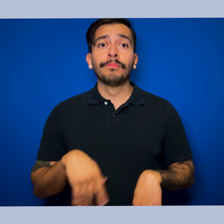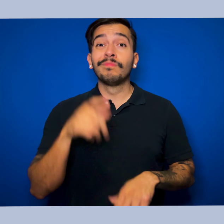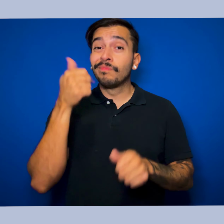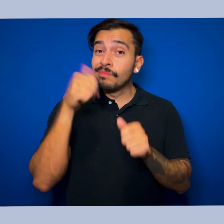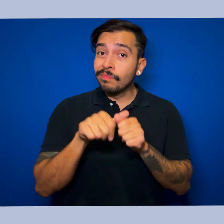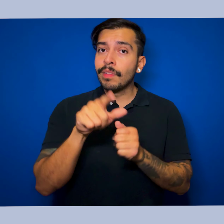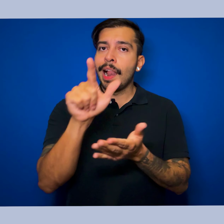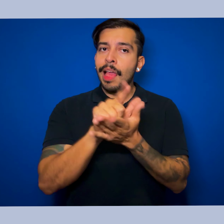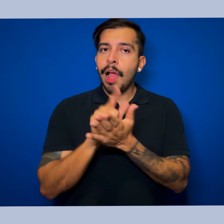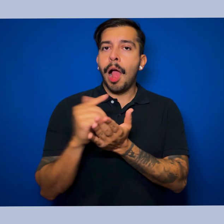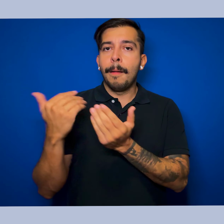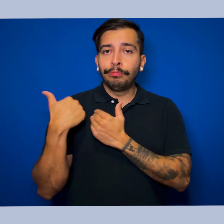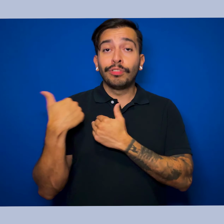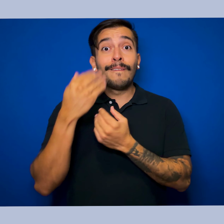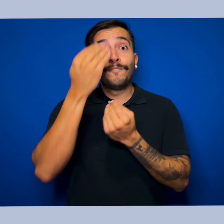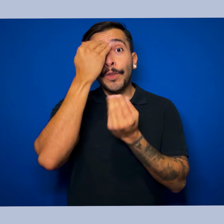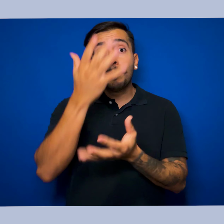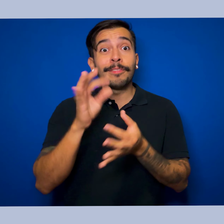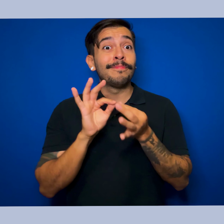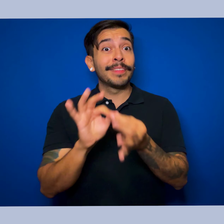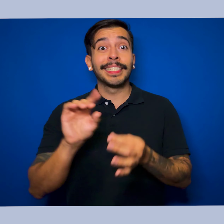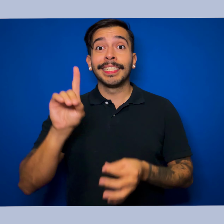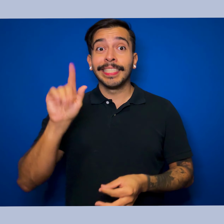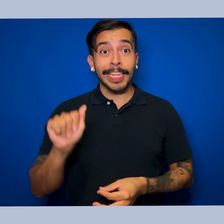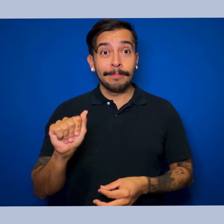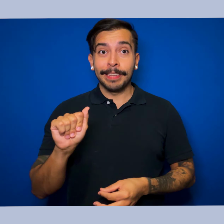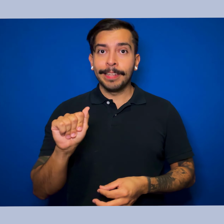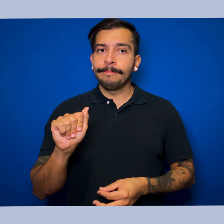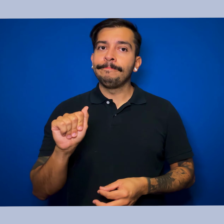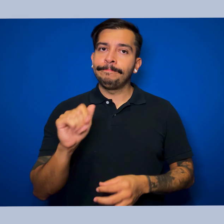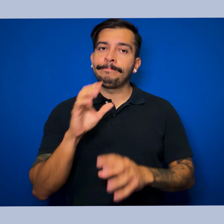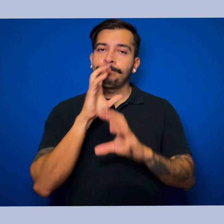Remember, you have a legal obligation to keep disability related information